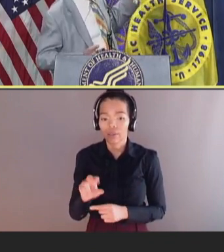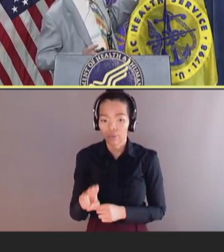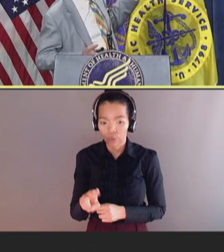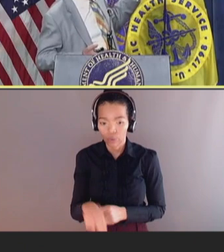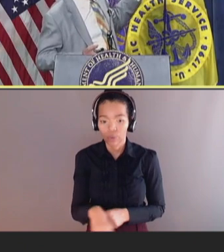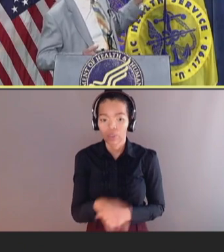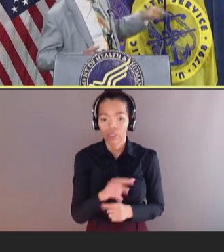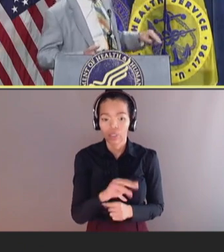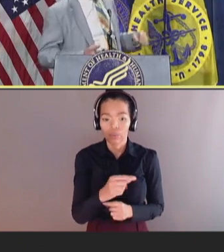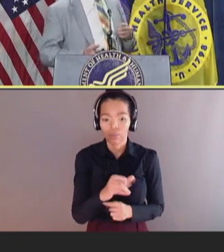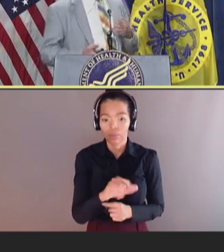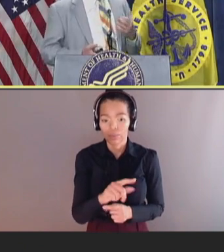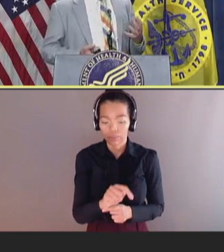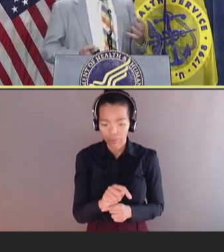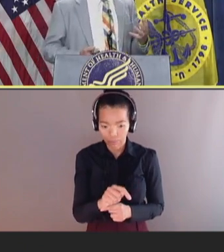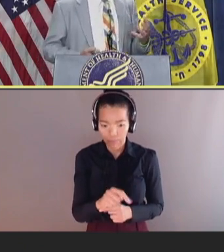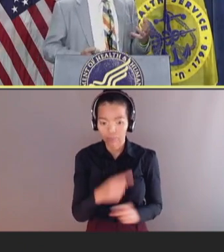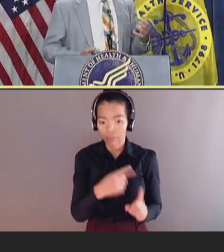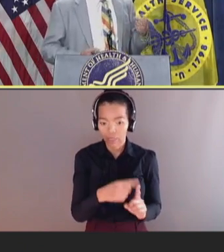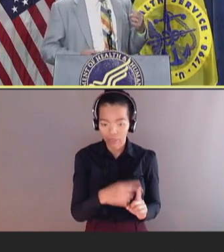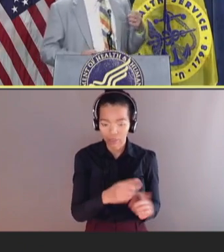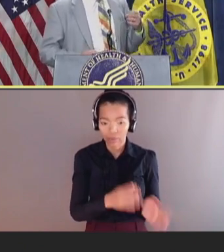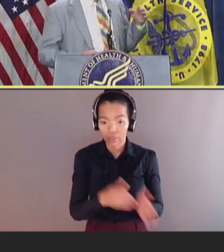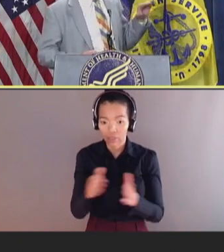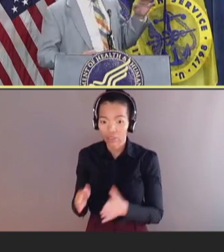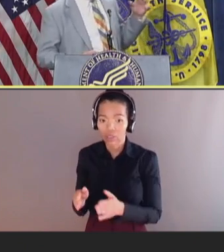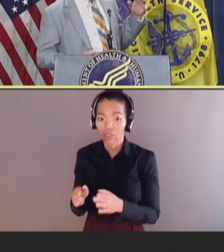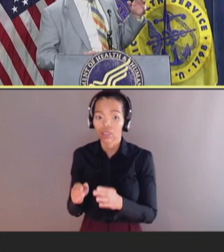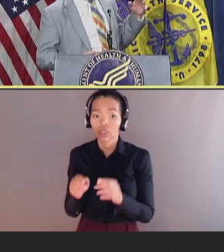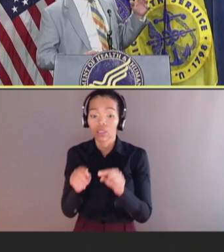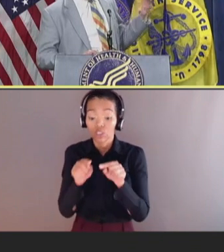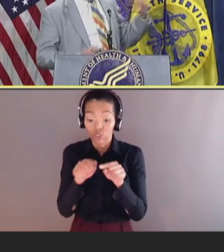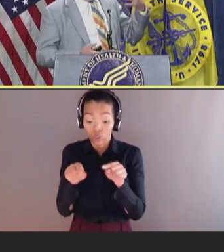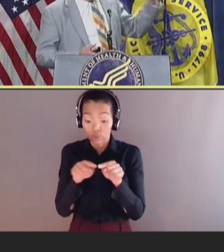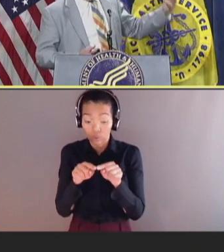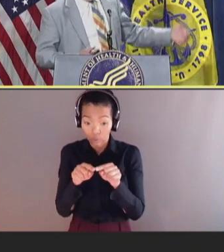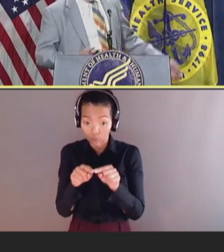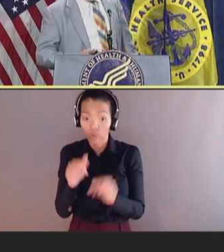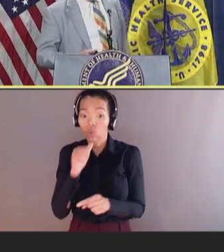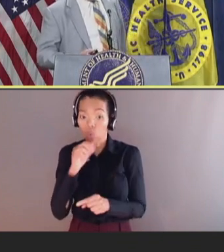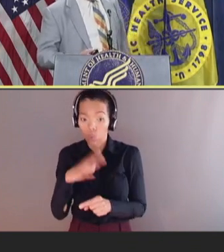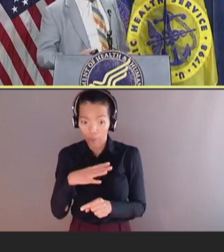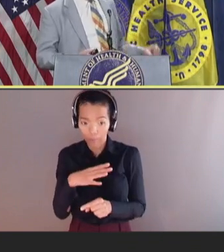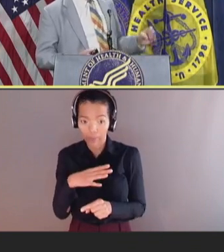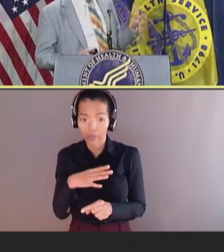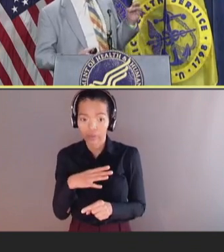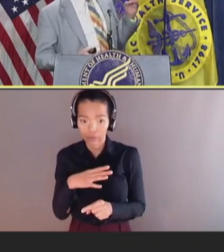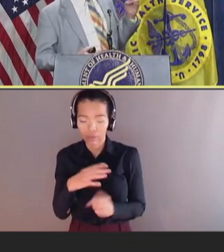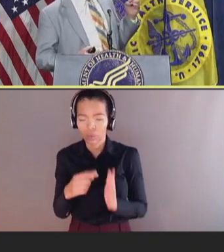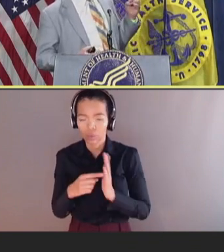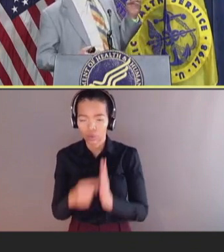The open circles are women. And it's obvious, and we showed it by statistically, that there's